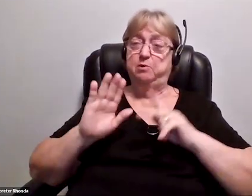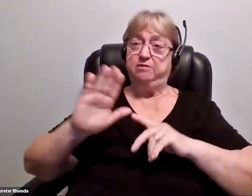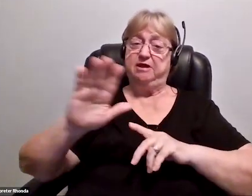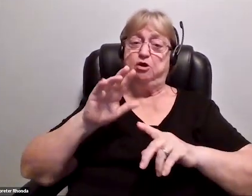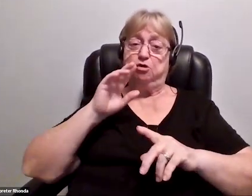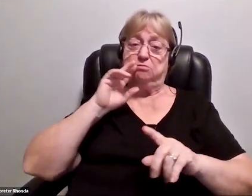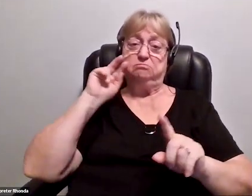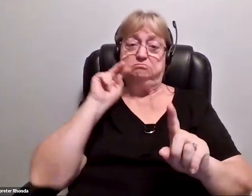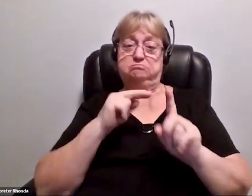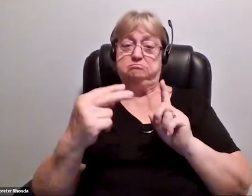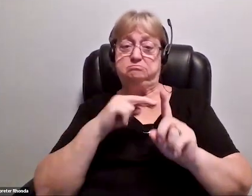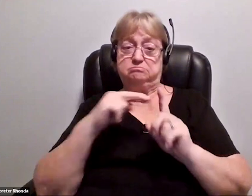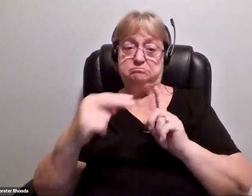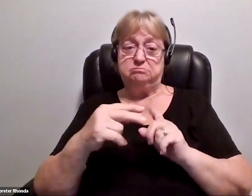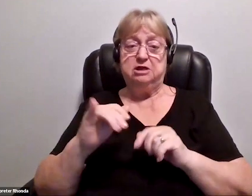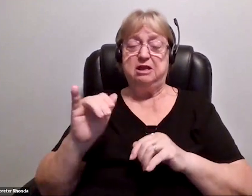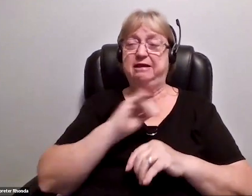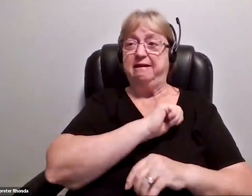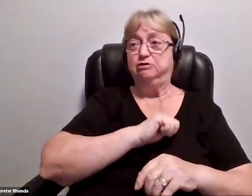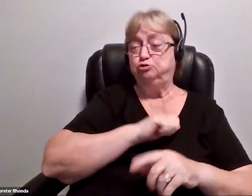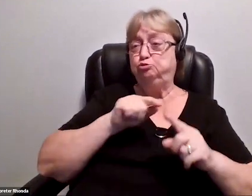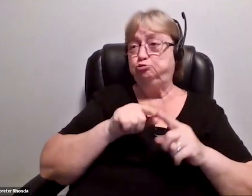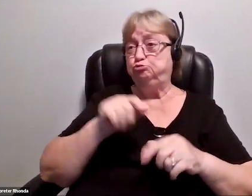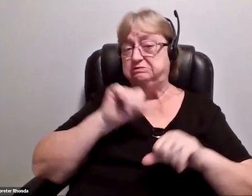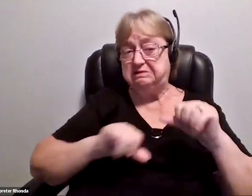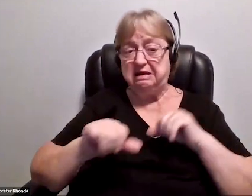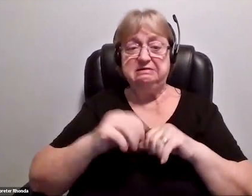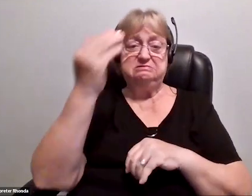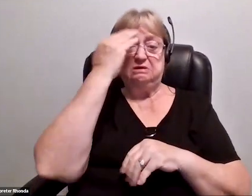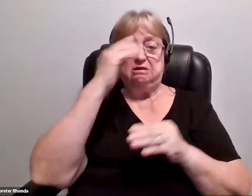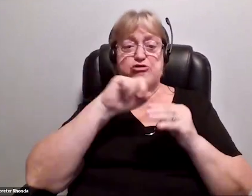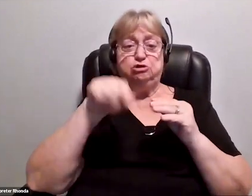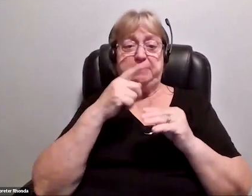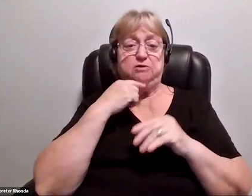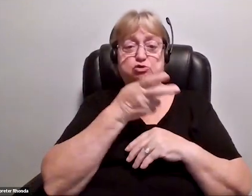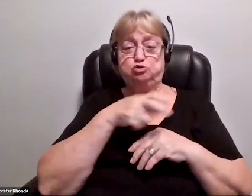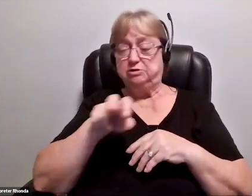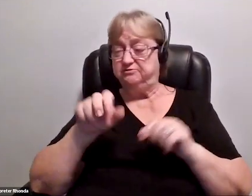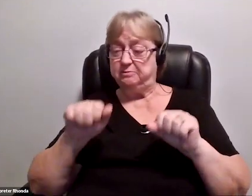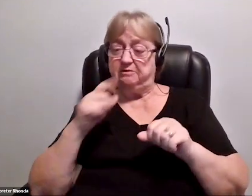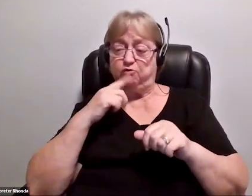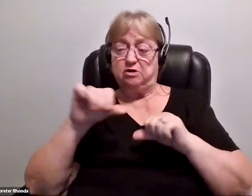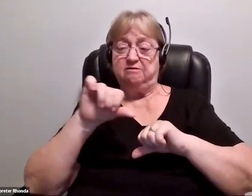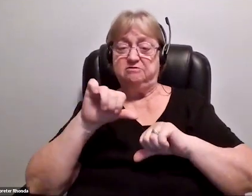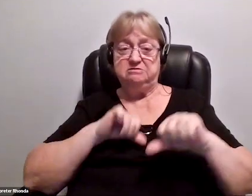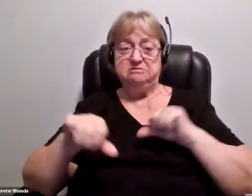attitudes toward science, knowledge about the transferability of science qualification, science-related practice